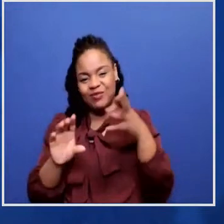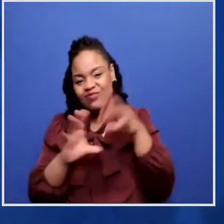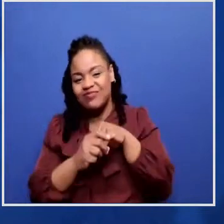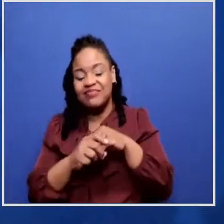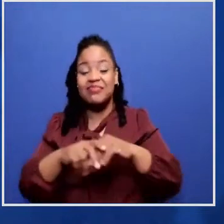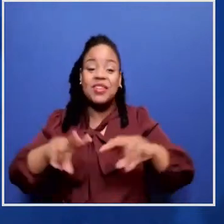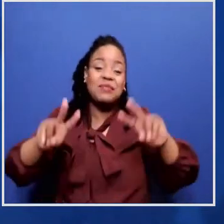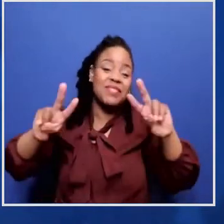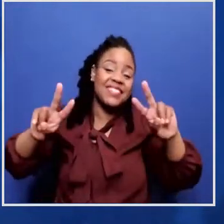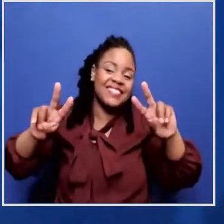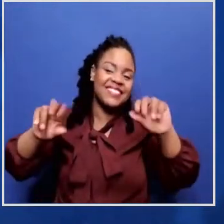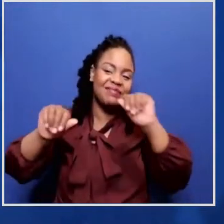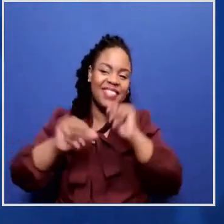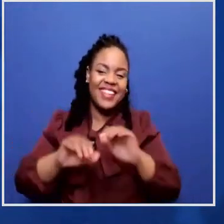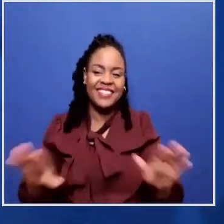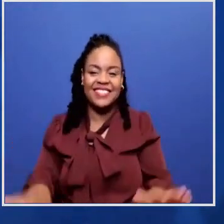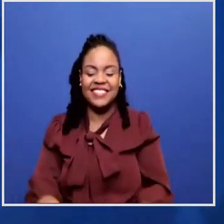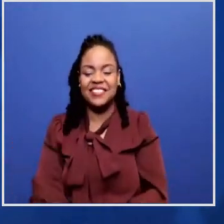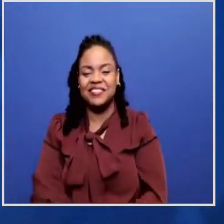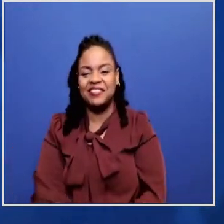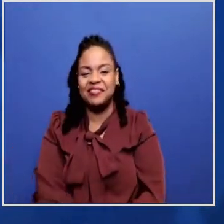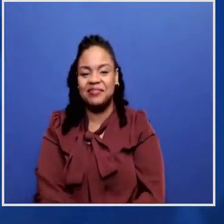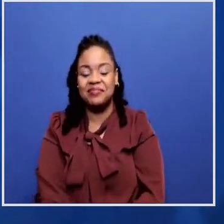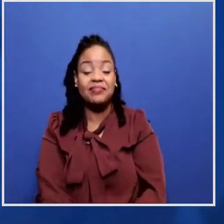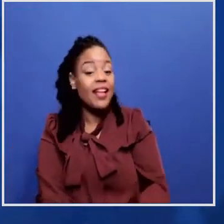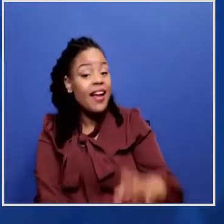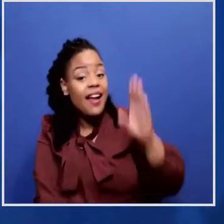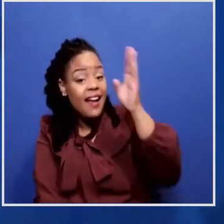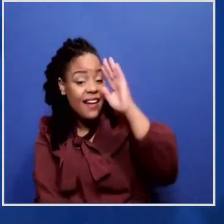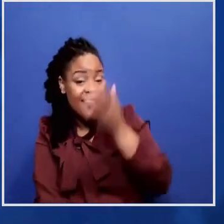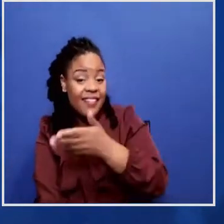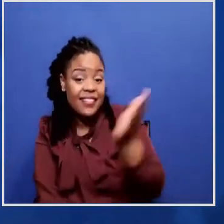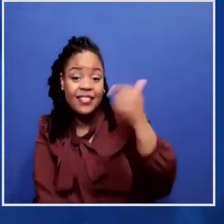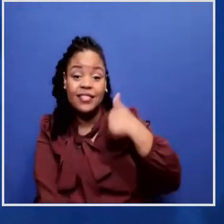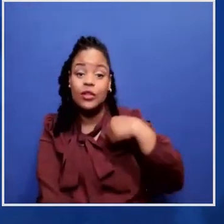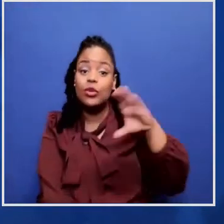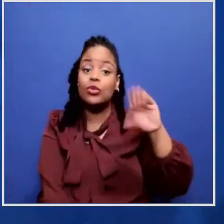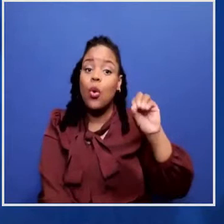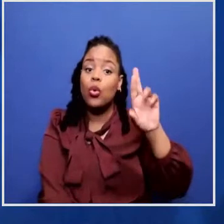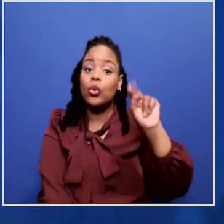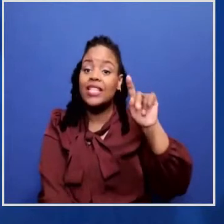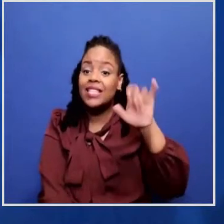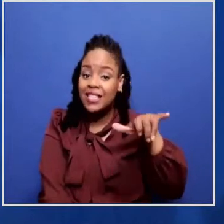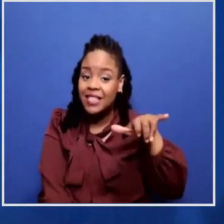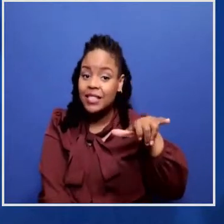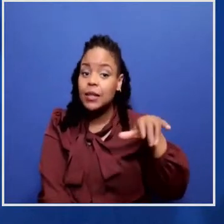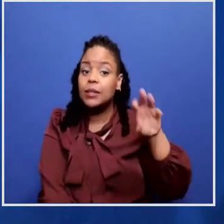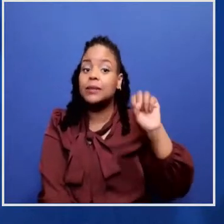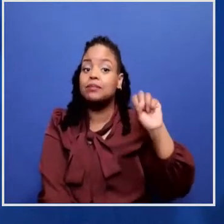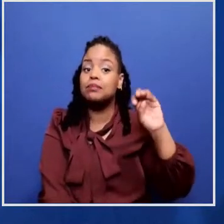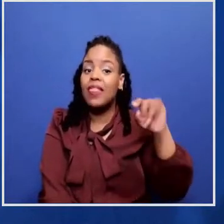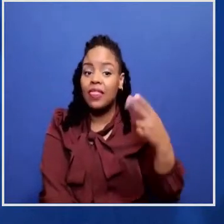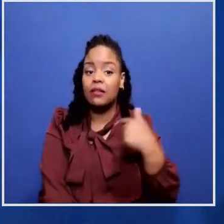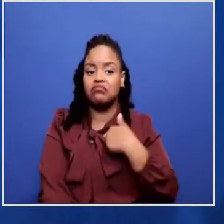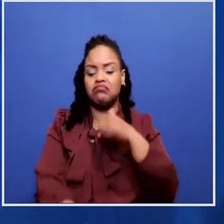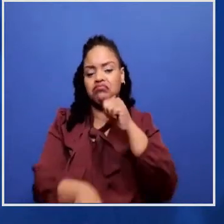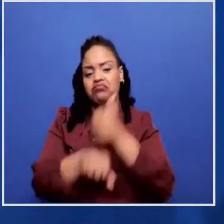THANK YOU SO MUCH EVERYBODY PICKED THANK YOU FOR HAVING ME,